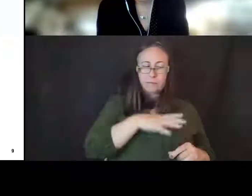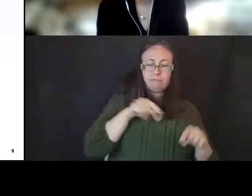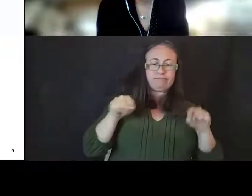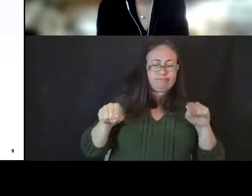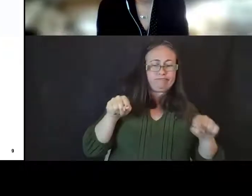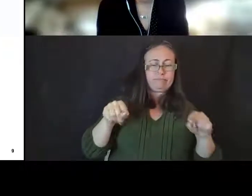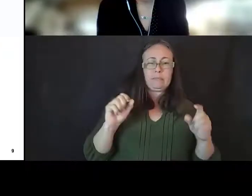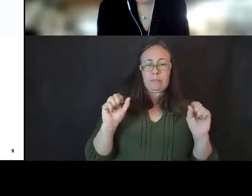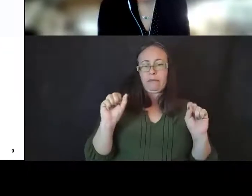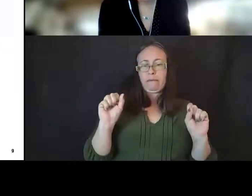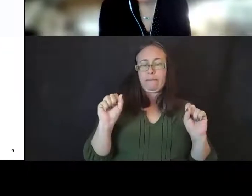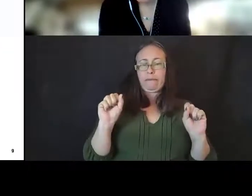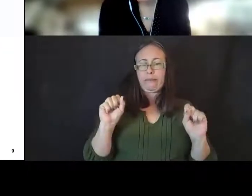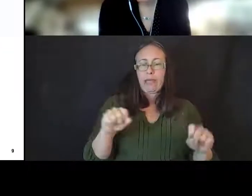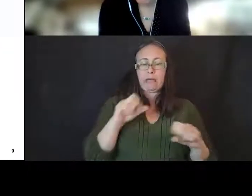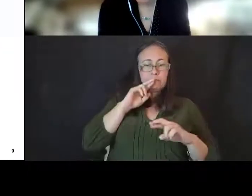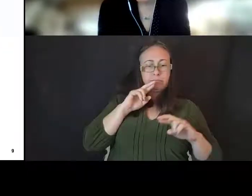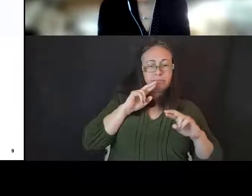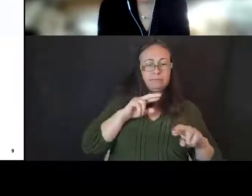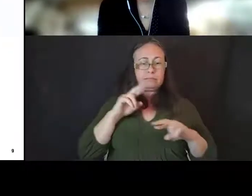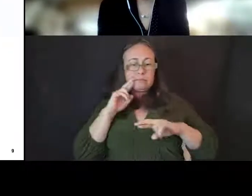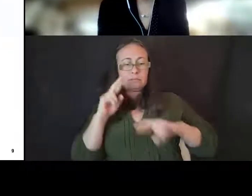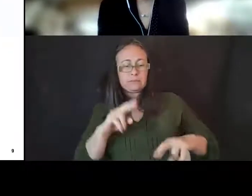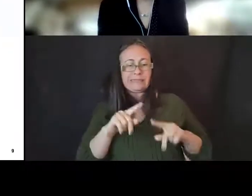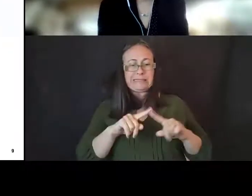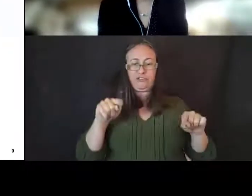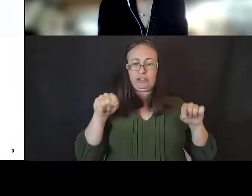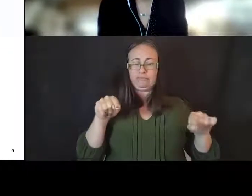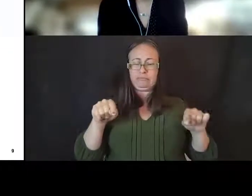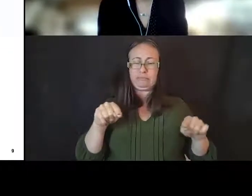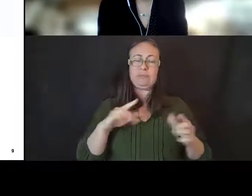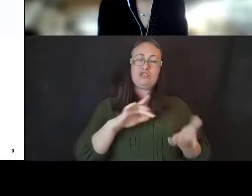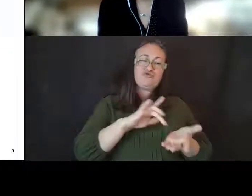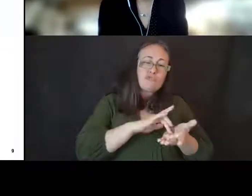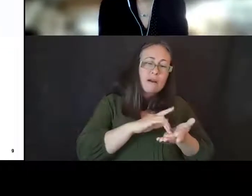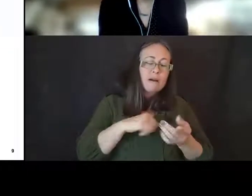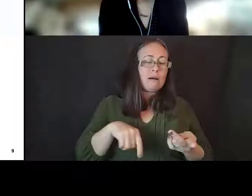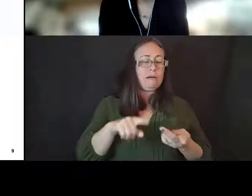can react differently to drugs. They may have diseases that look different,